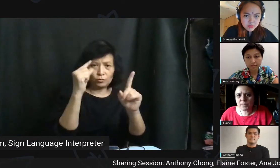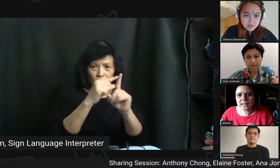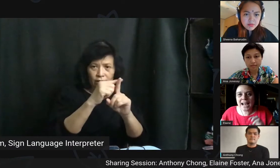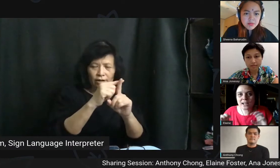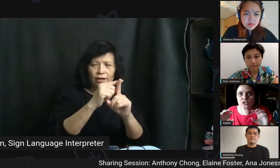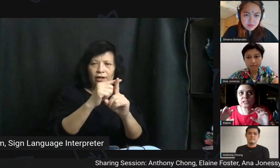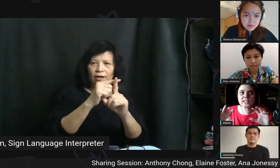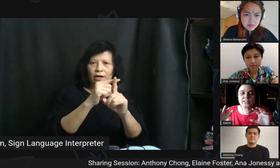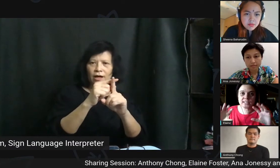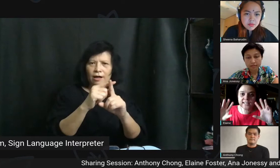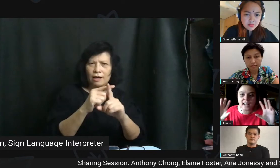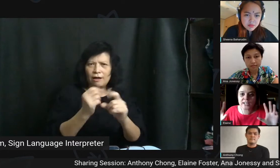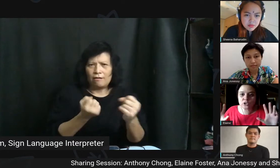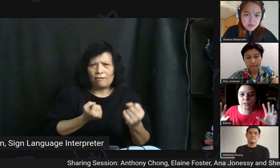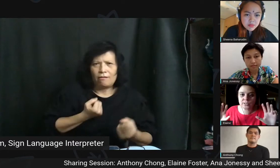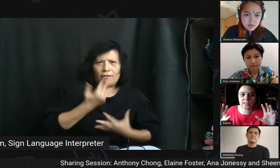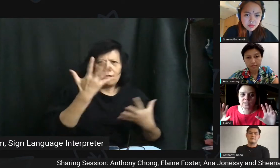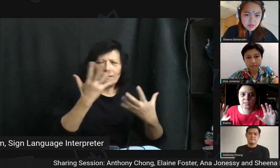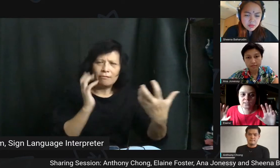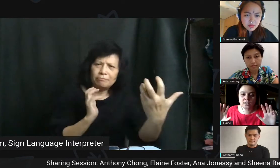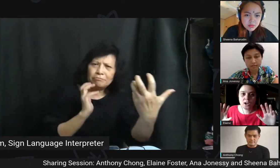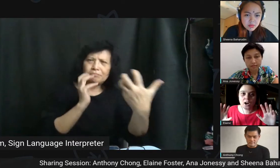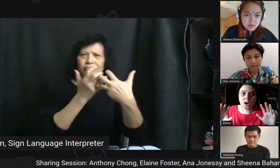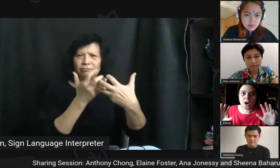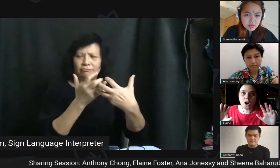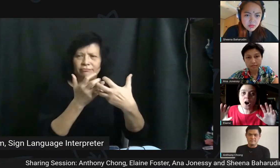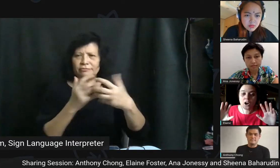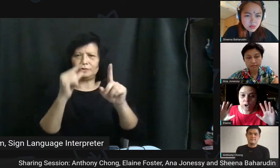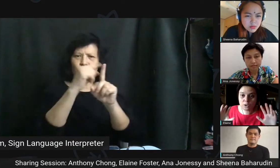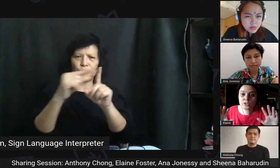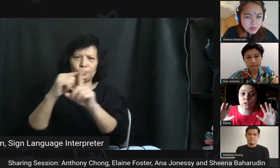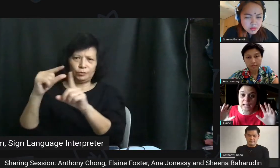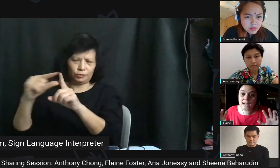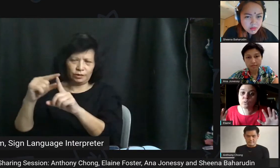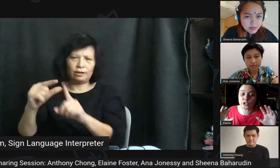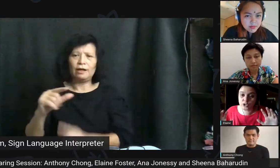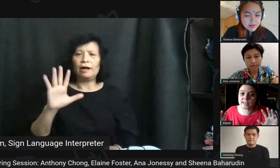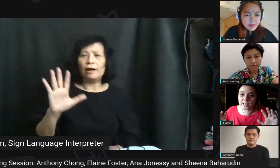But actually the design choices are also language